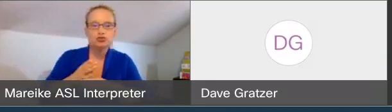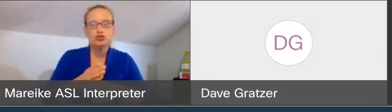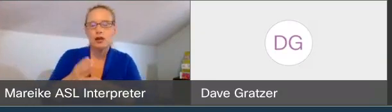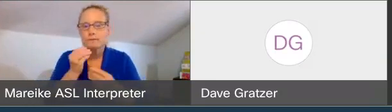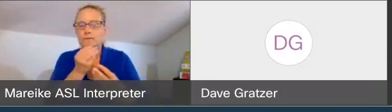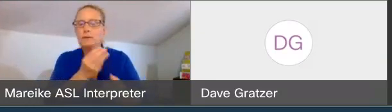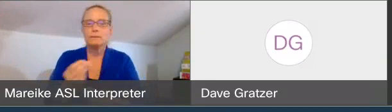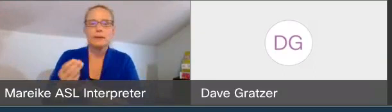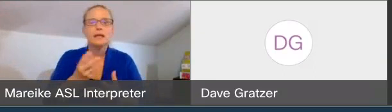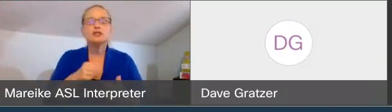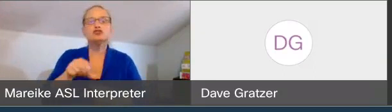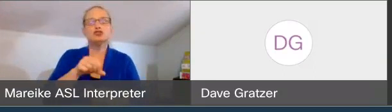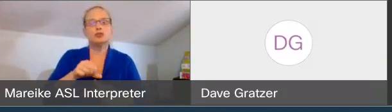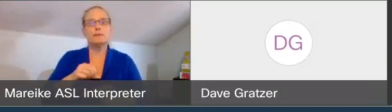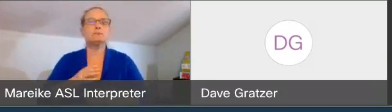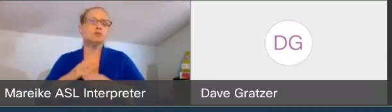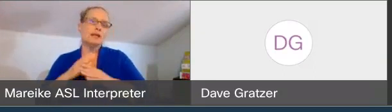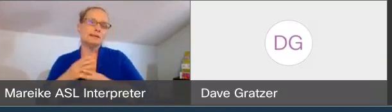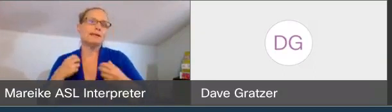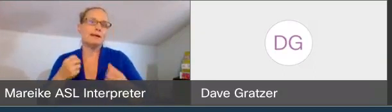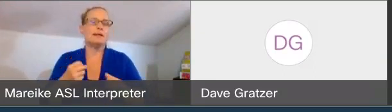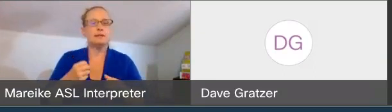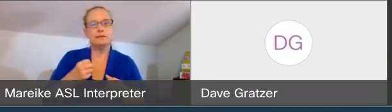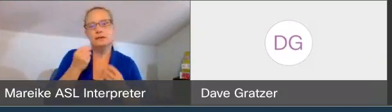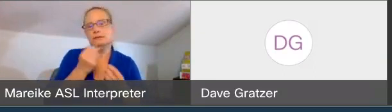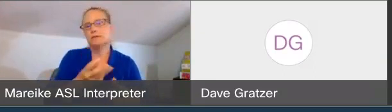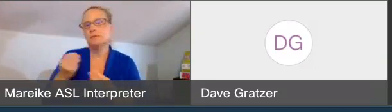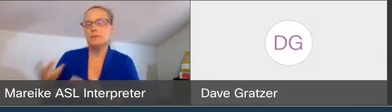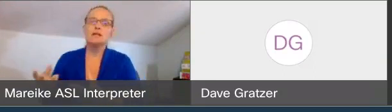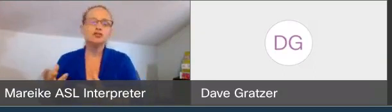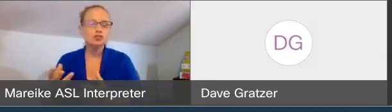protected health information and such among criminal justice partners working